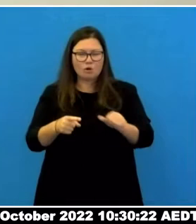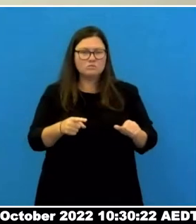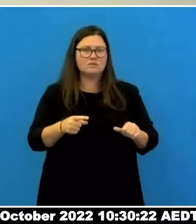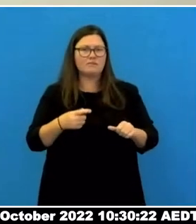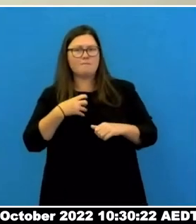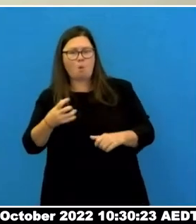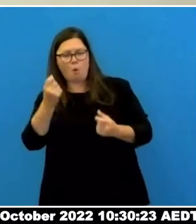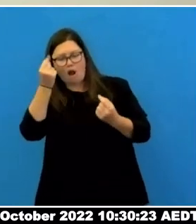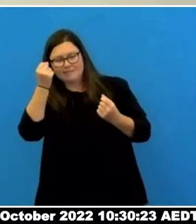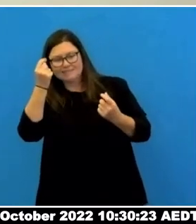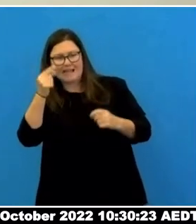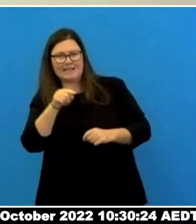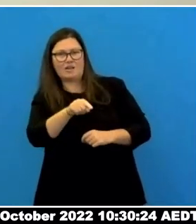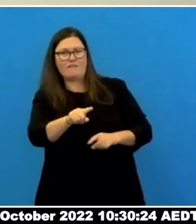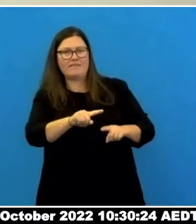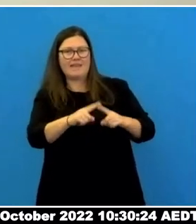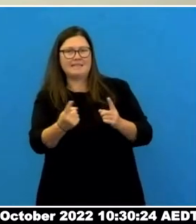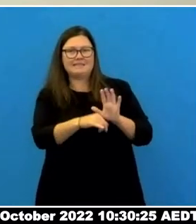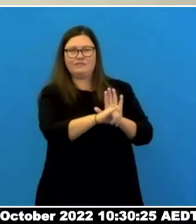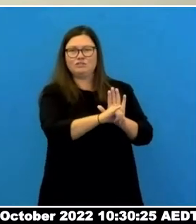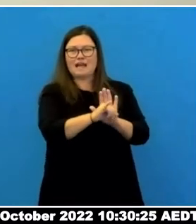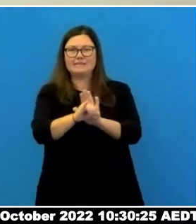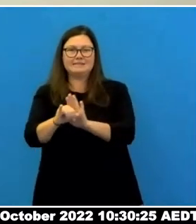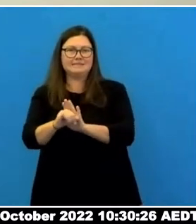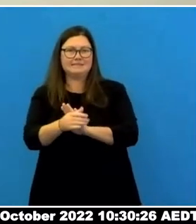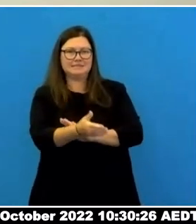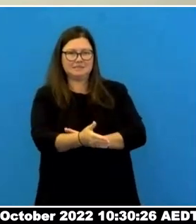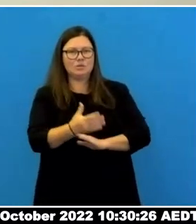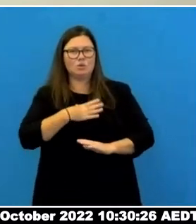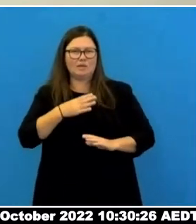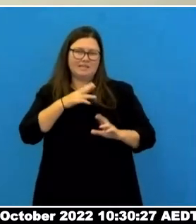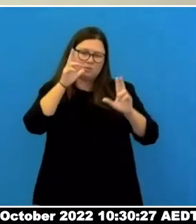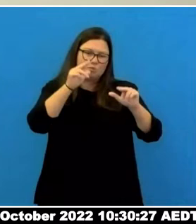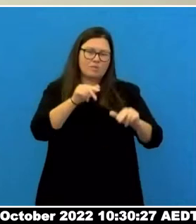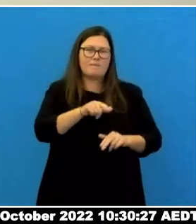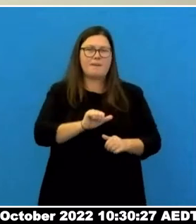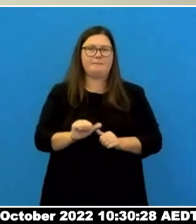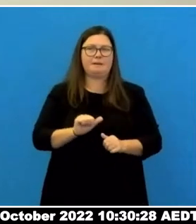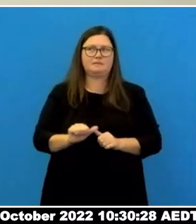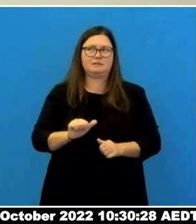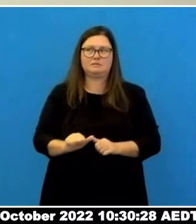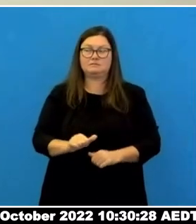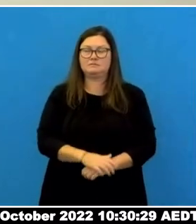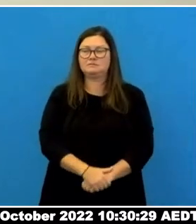to disability care and protection. So, that's all I want to say. Thank you. Thank you very much. I did have one question, if you don't mind.